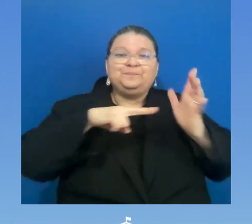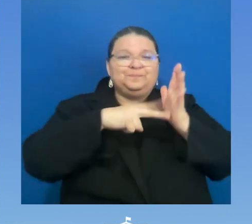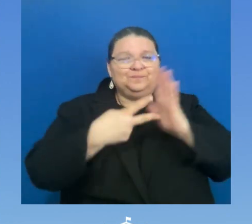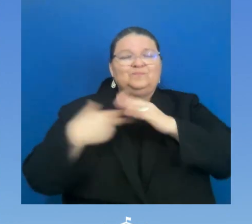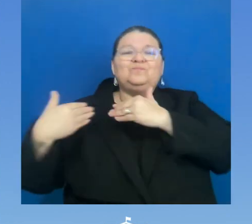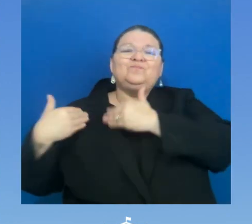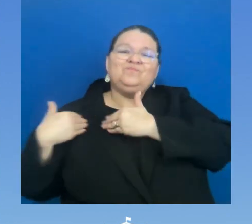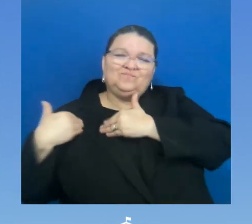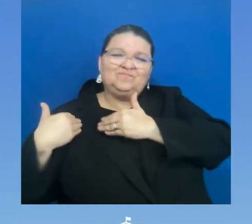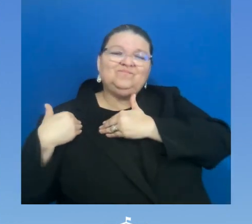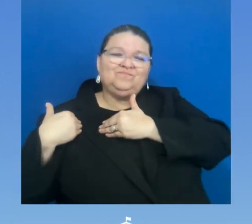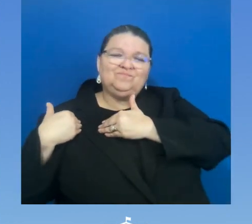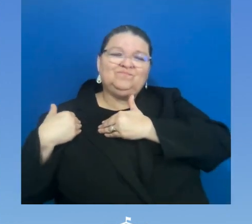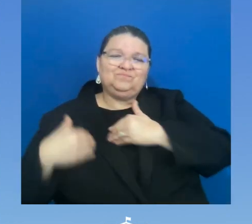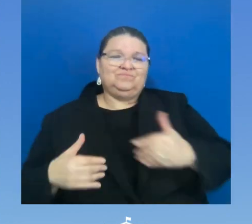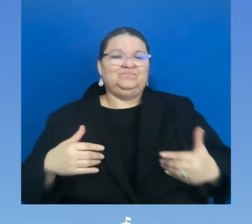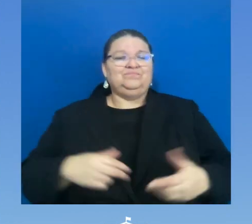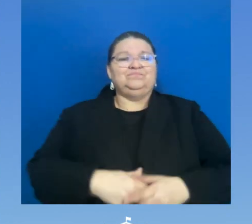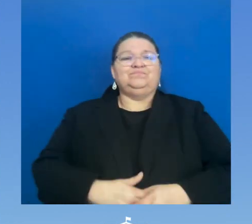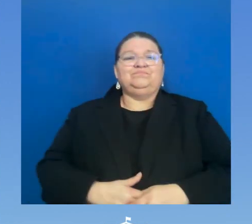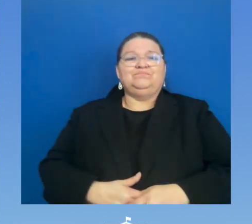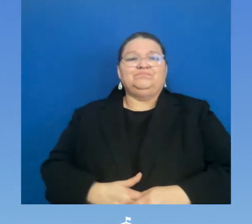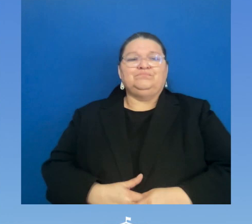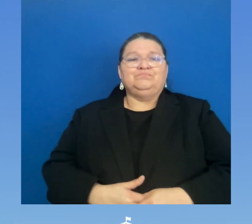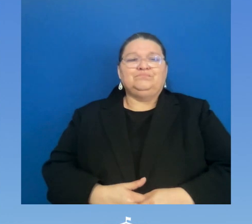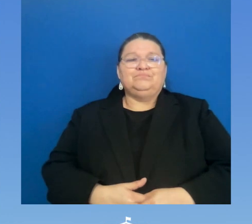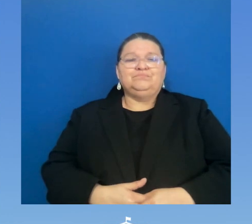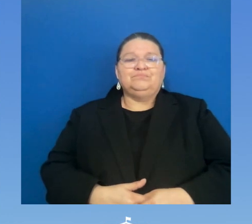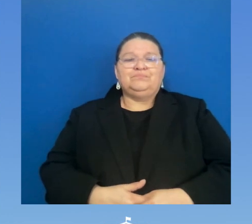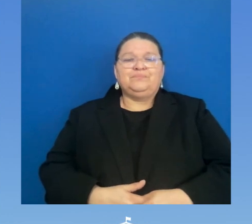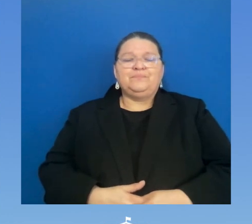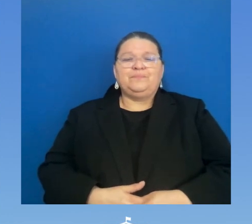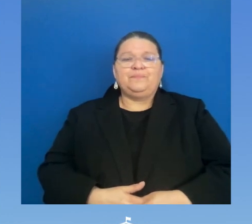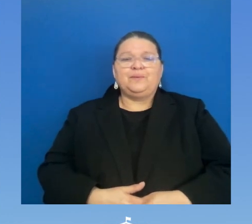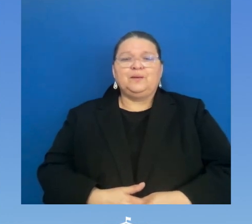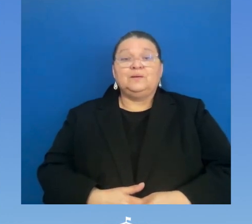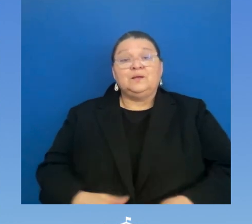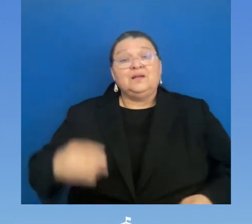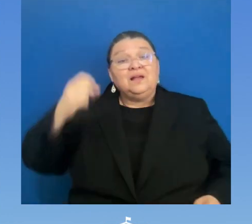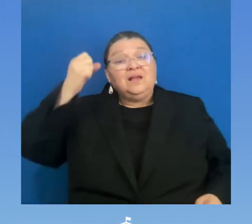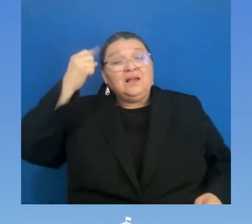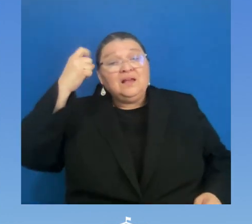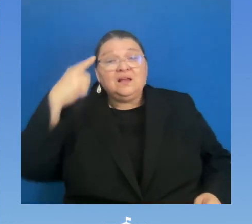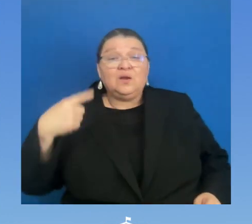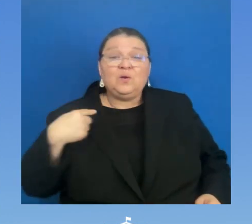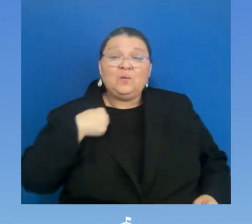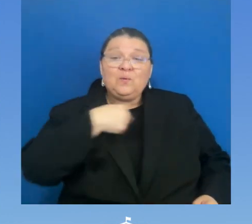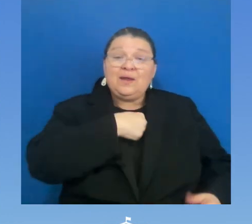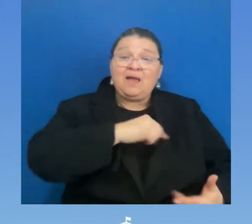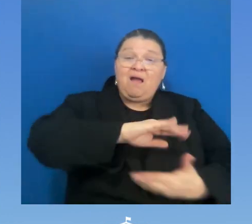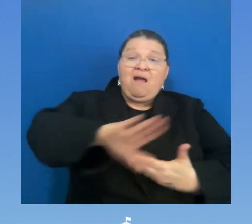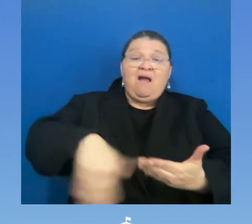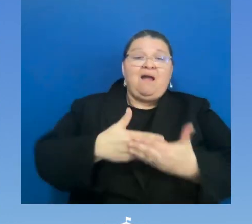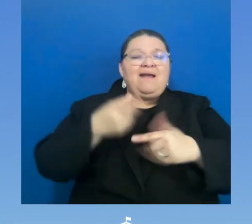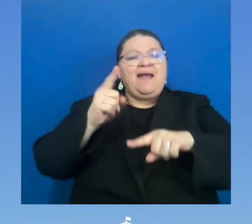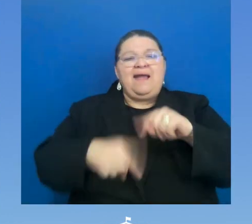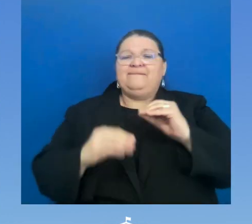Our administration cannot bridge the wage gap alone. It will truly take all of us, working together.